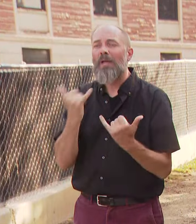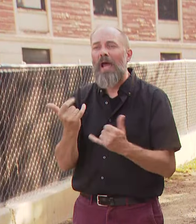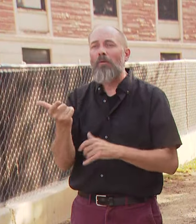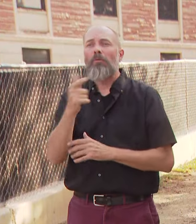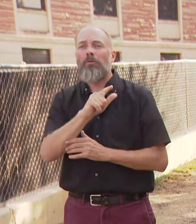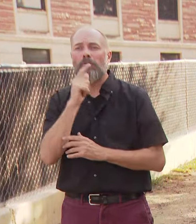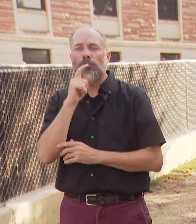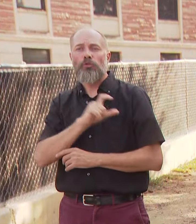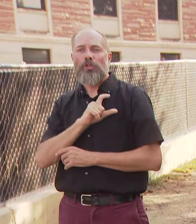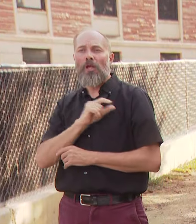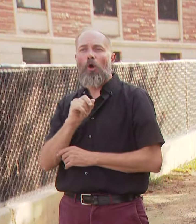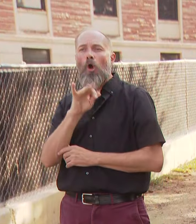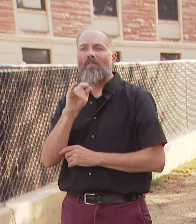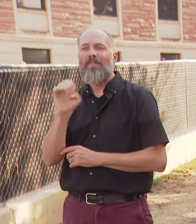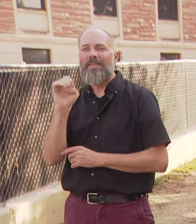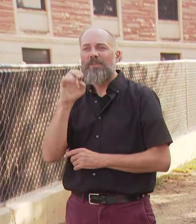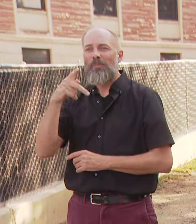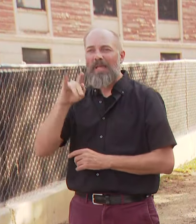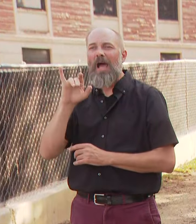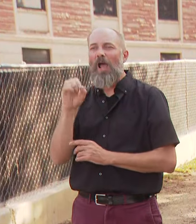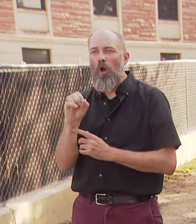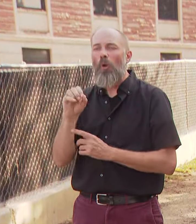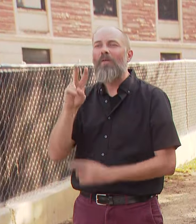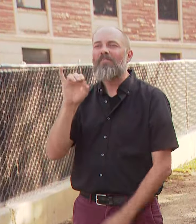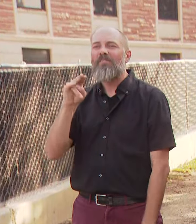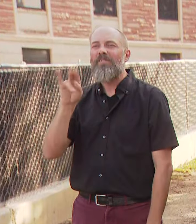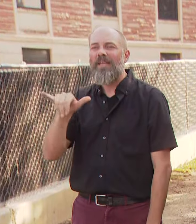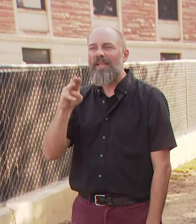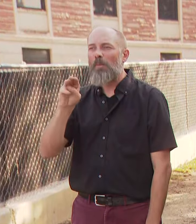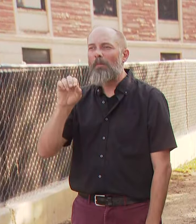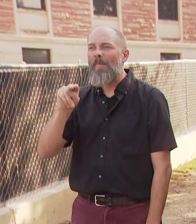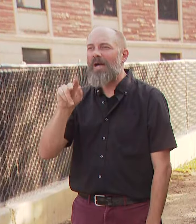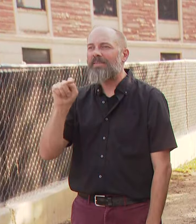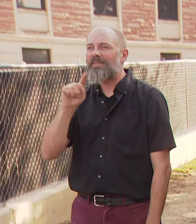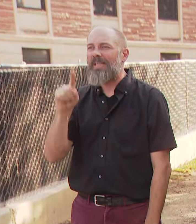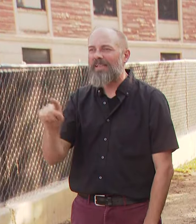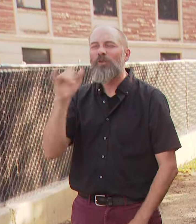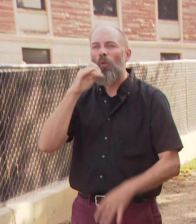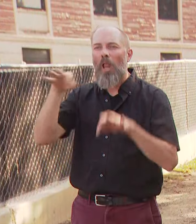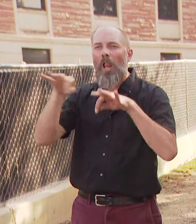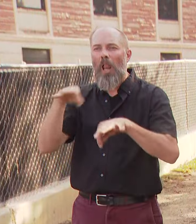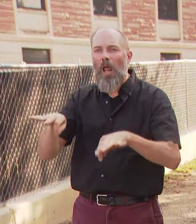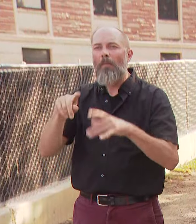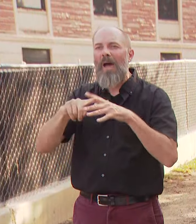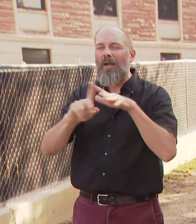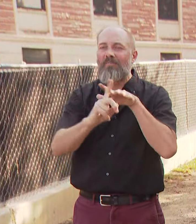Public Information Officer Vinnie Montes, give you some details about evacuations, road closures,